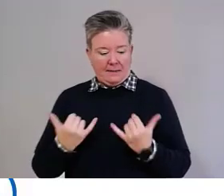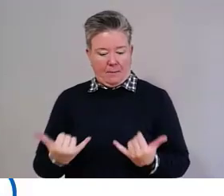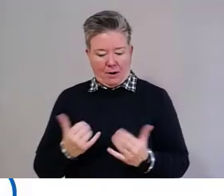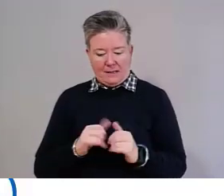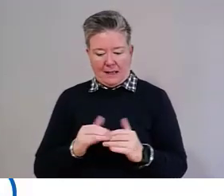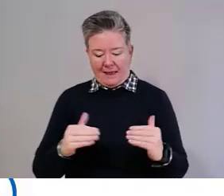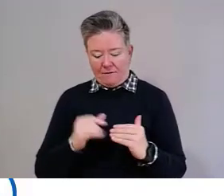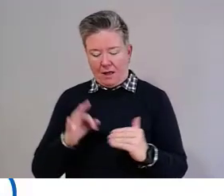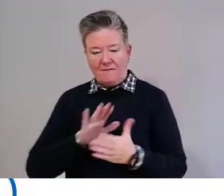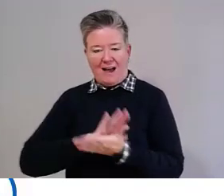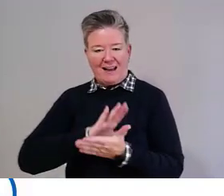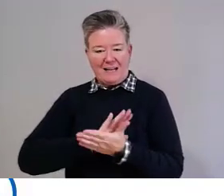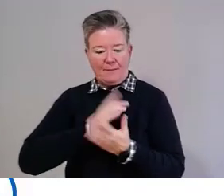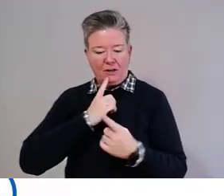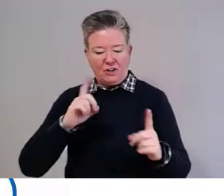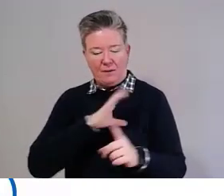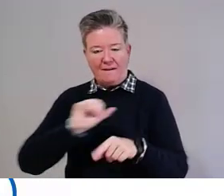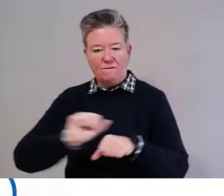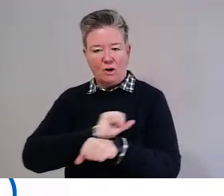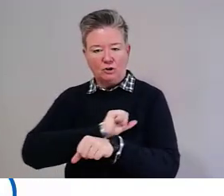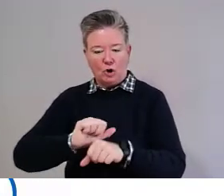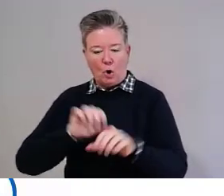Academic Achievement and Functional Performance,